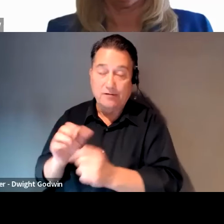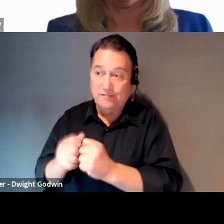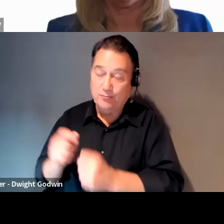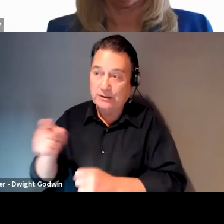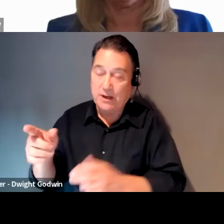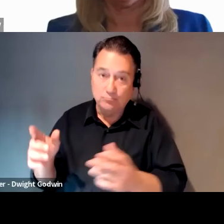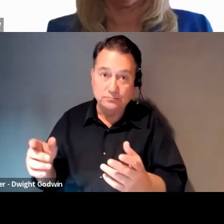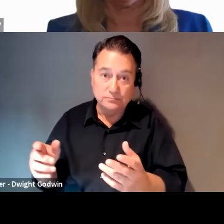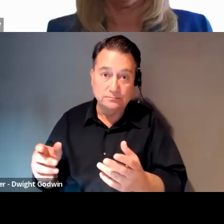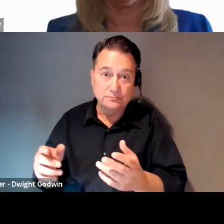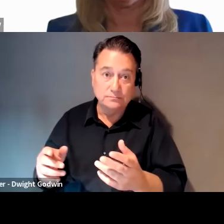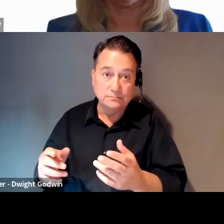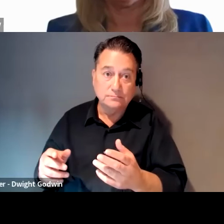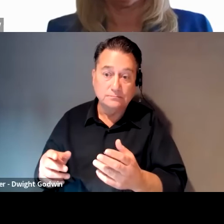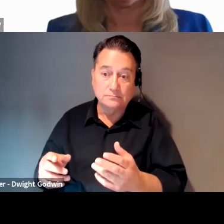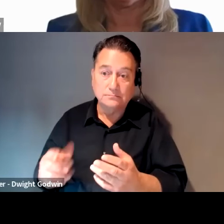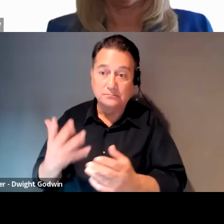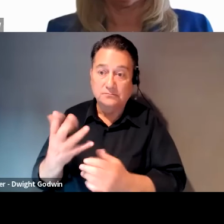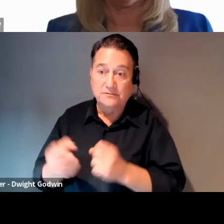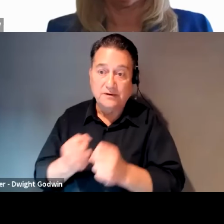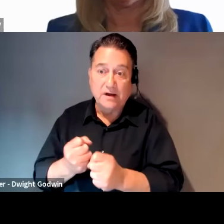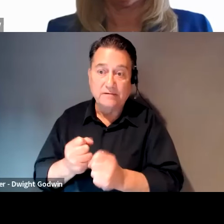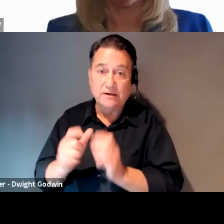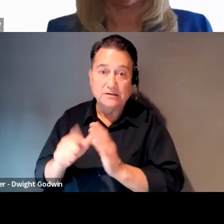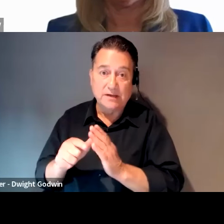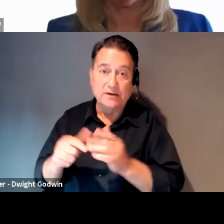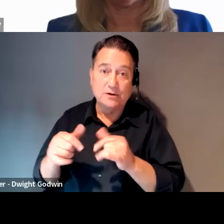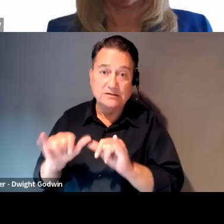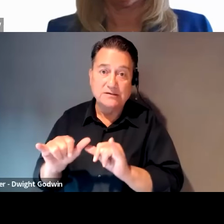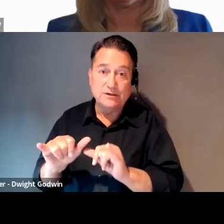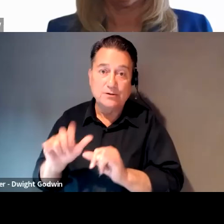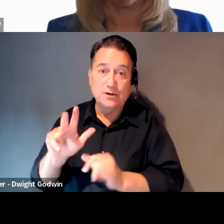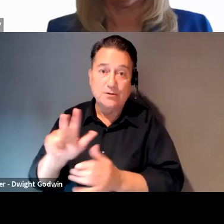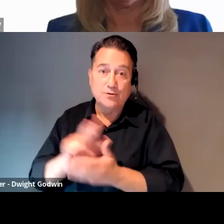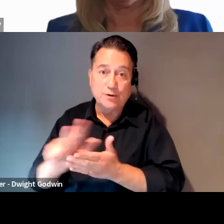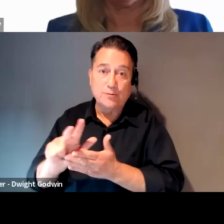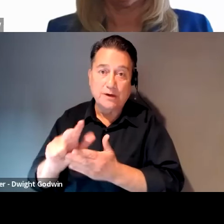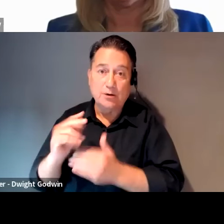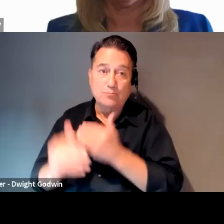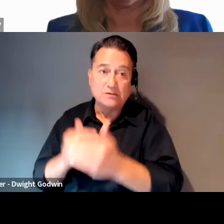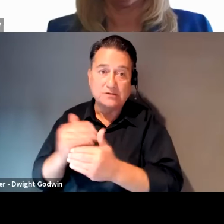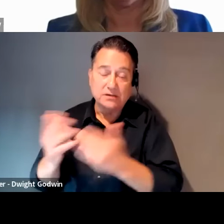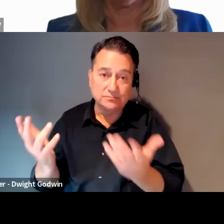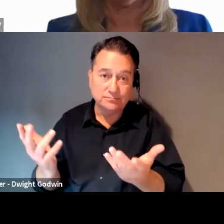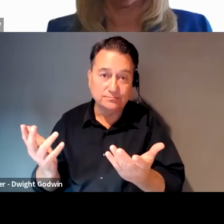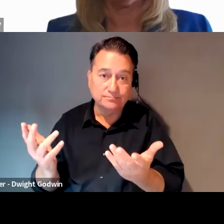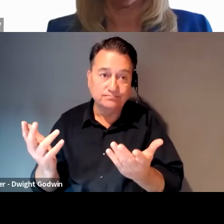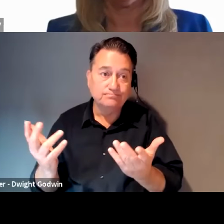and five years later they still do a three week process. So at least we know.